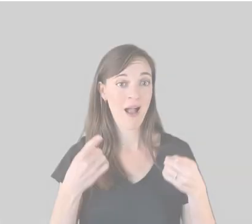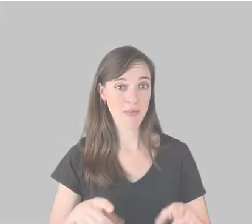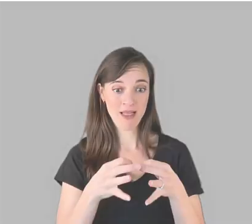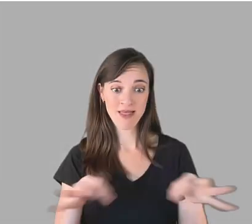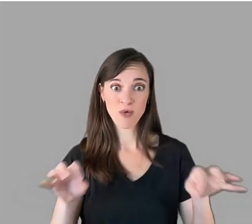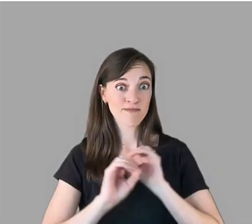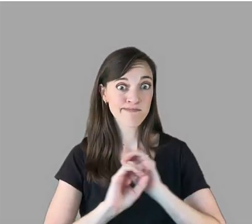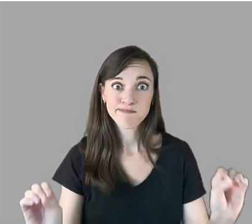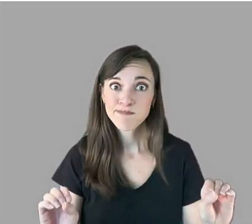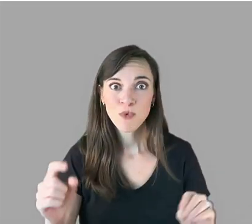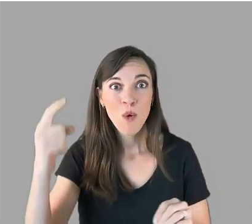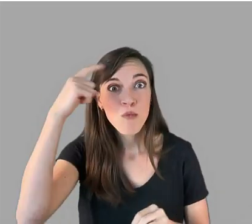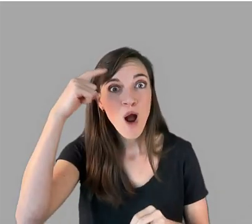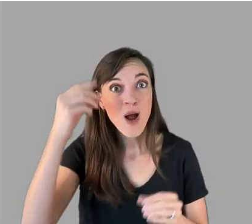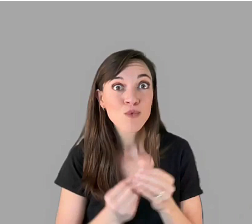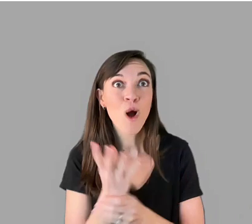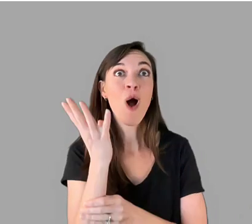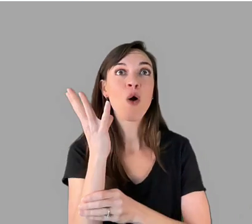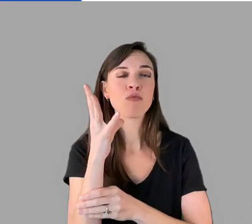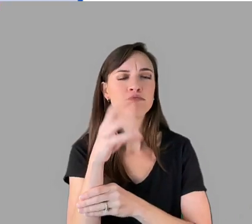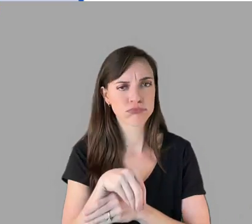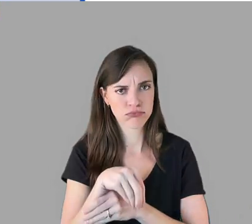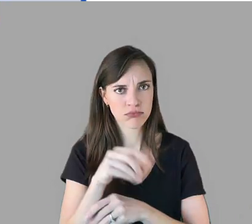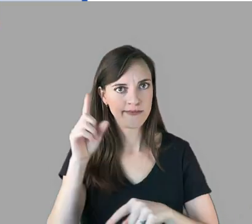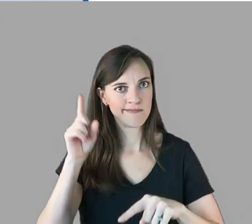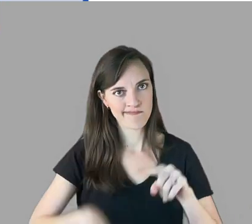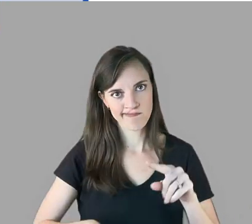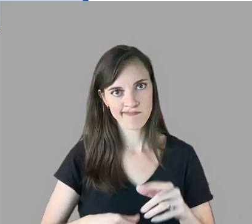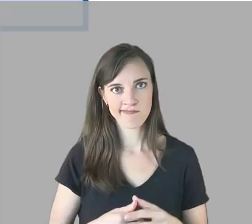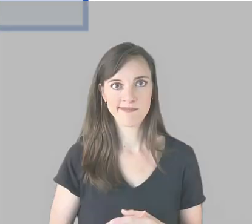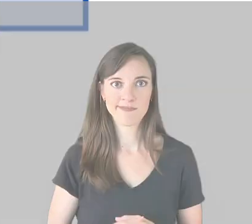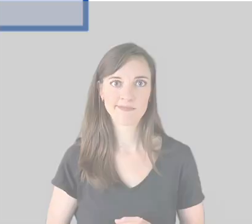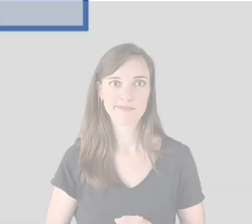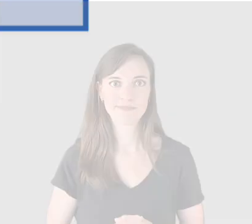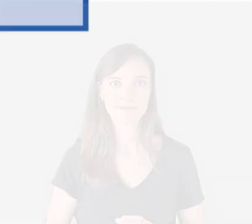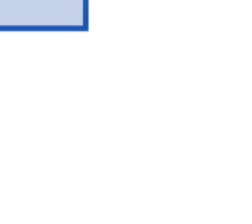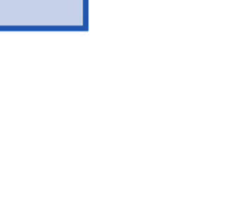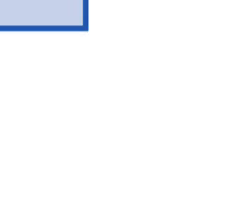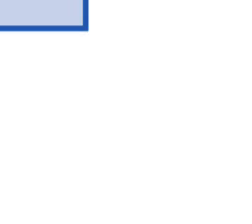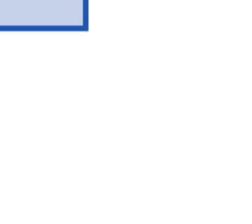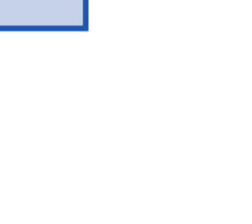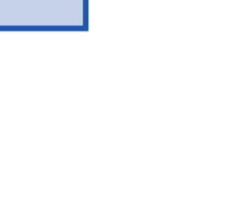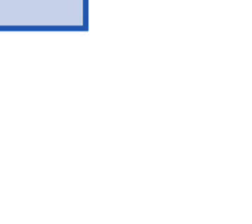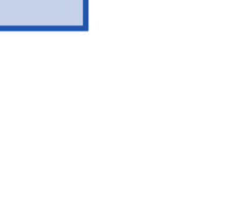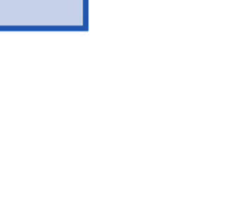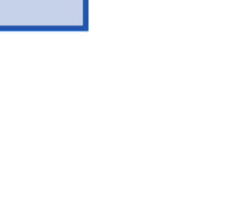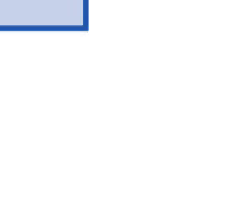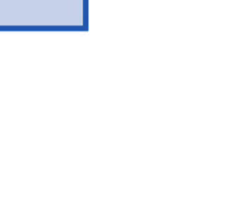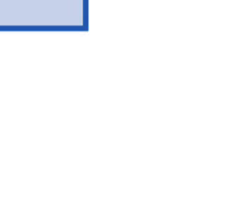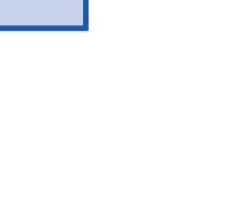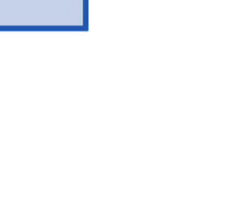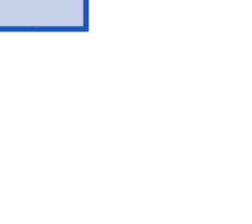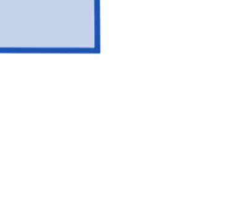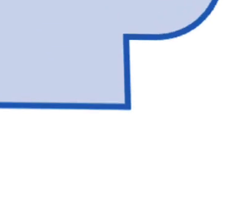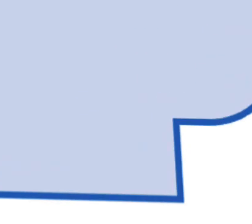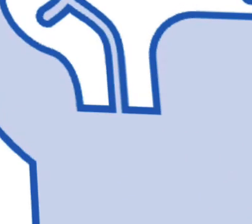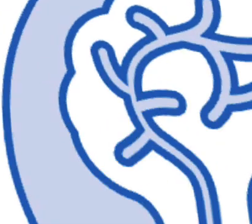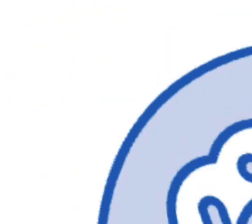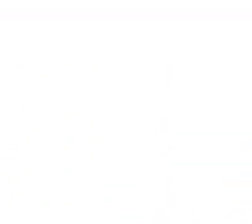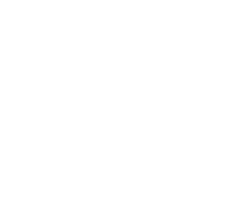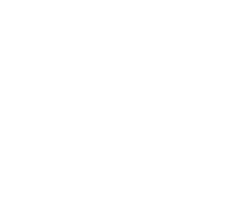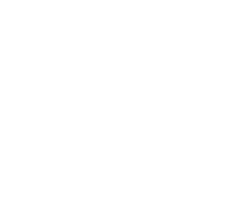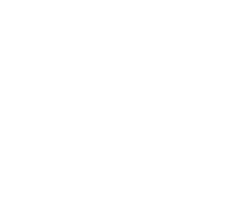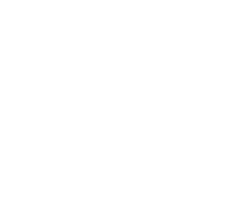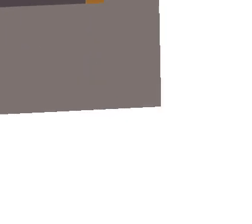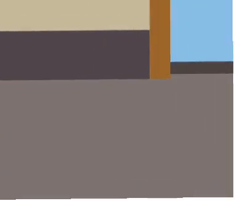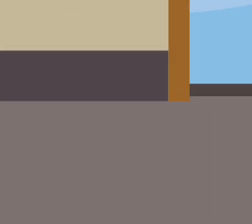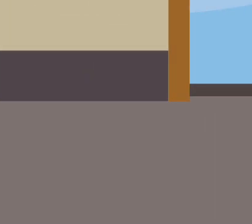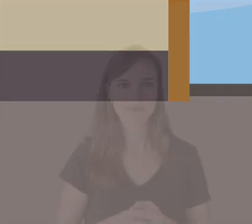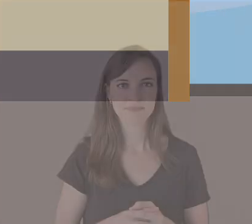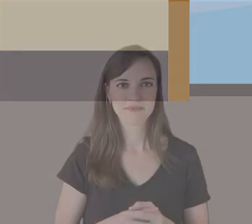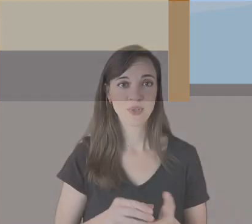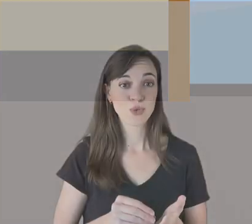Without language, the brain cannot grow.